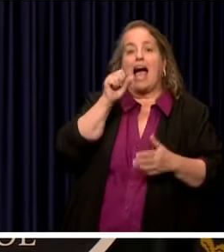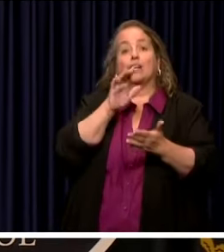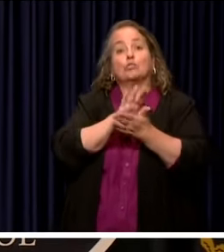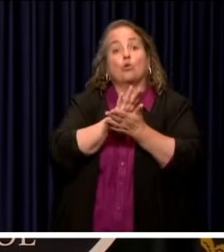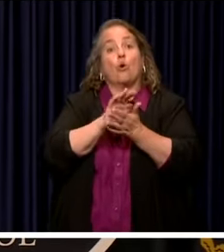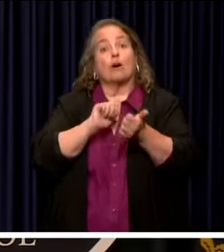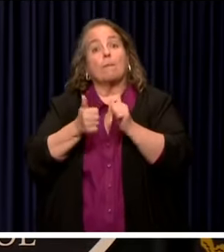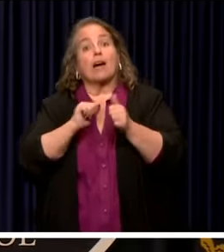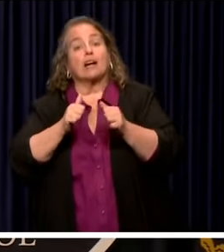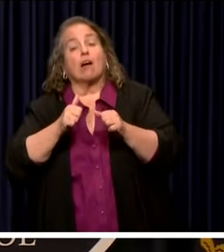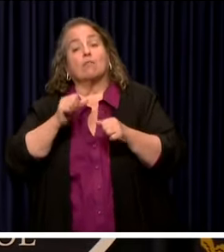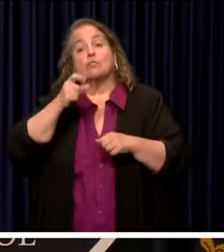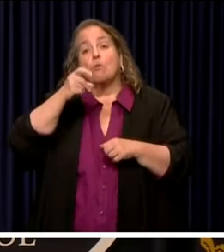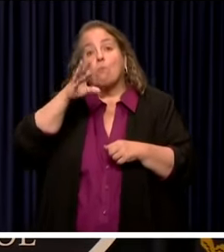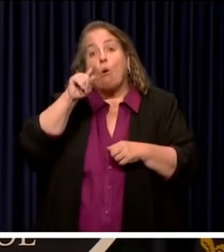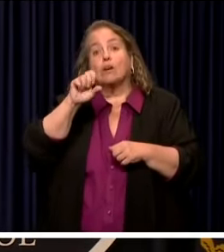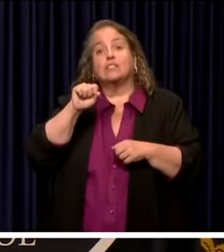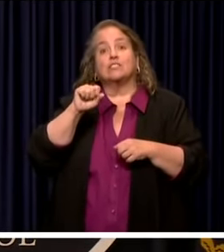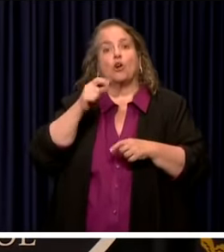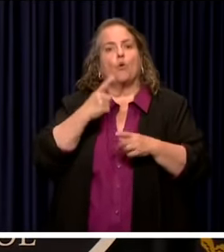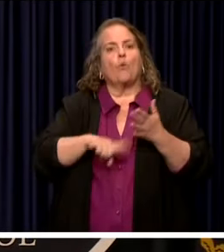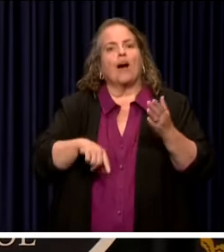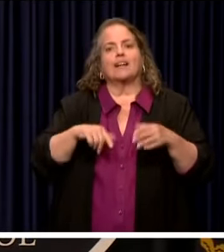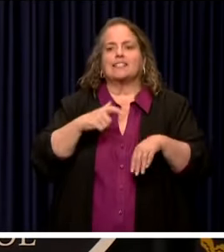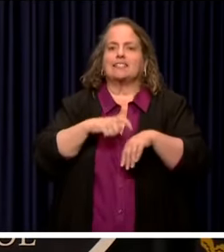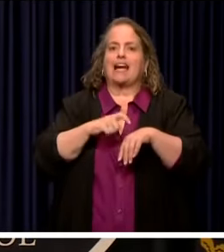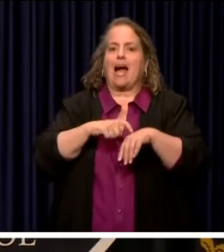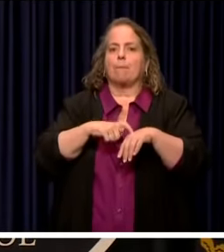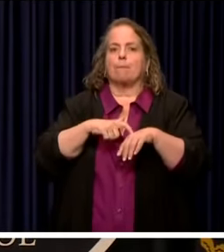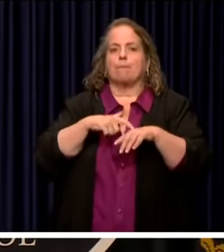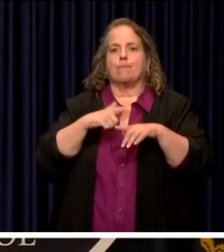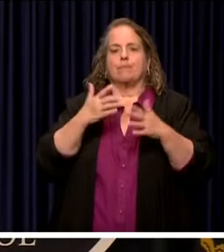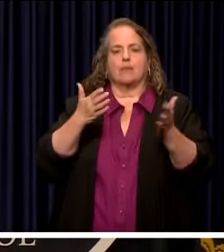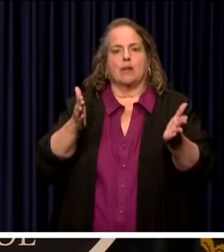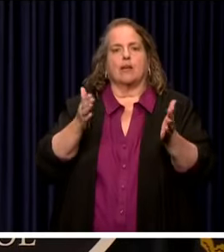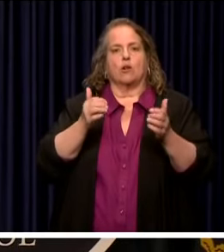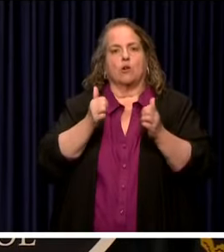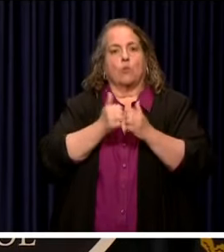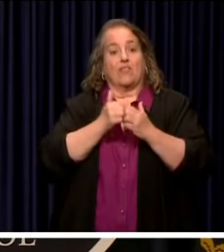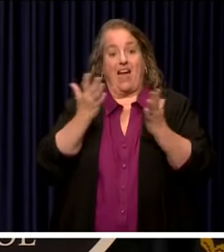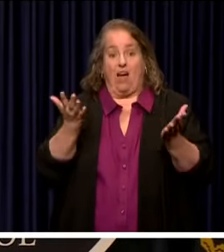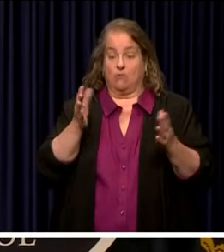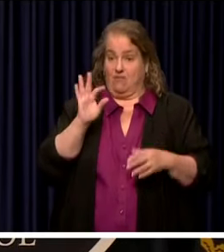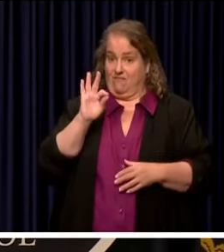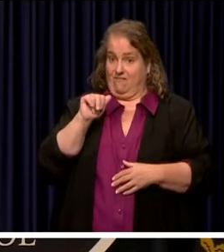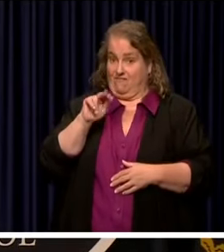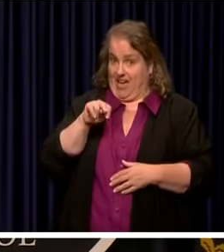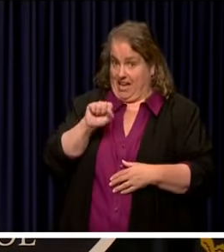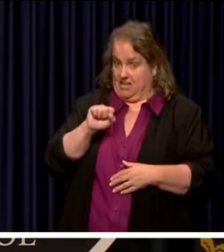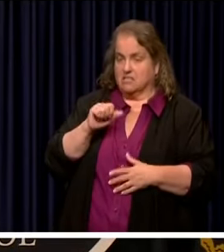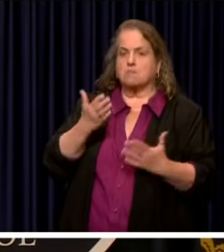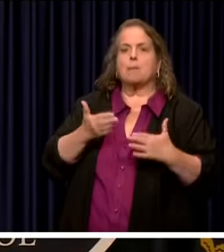MULTI-BILLION DOLLARS, 300 PLUS BILLION DOLLAR -- I HAVEN'T SEEN THE NEWEST NUMBER -- STIMULUS PACKAGE, SMALL BUSINESS, HOSPITALS.